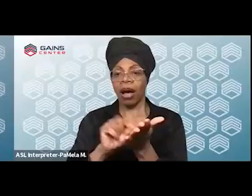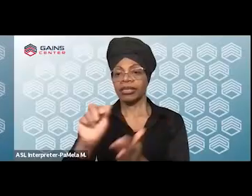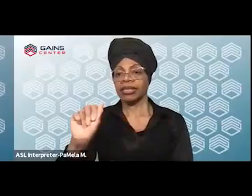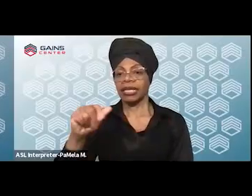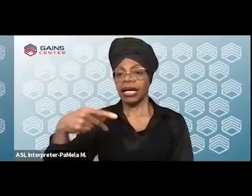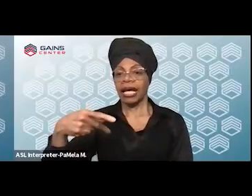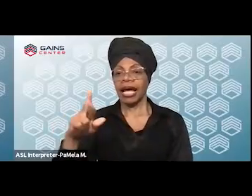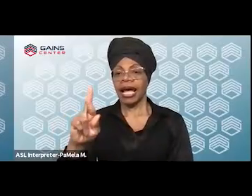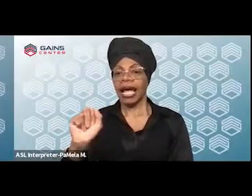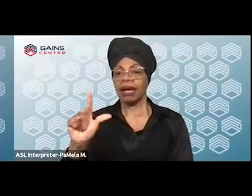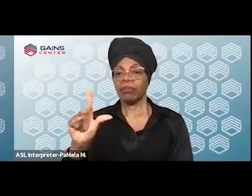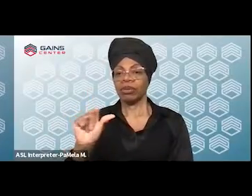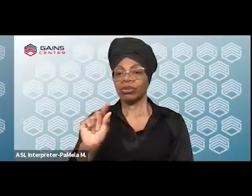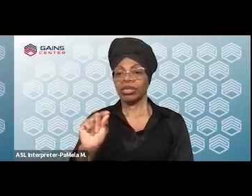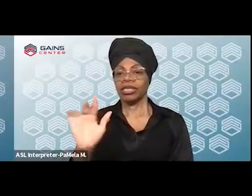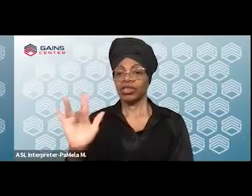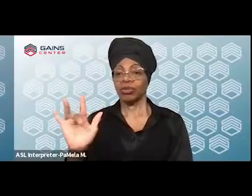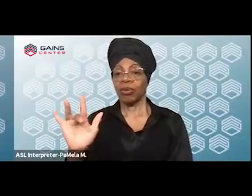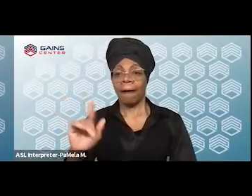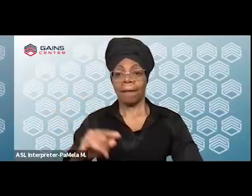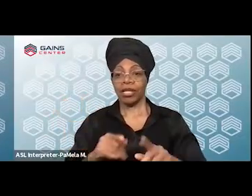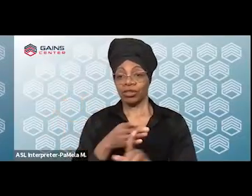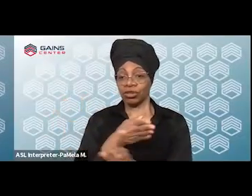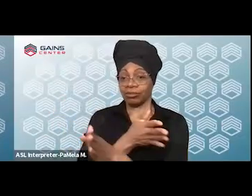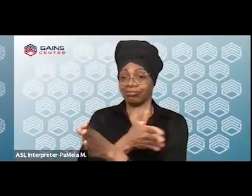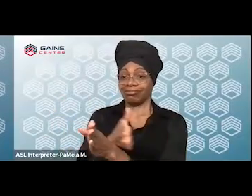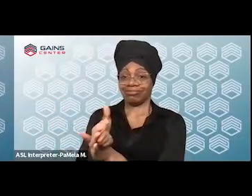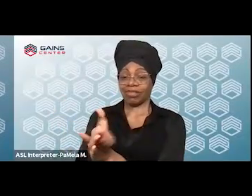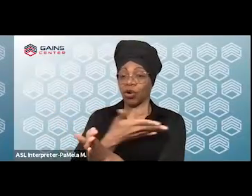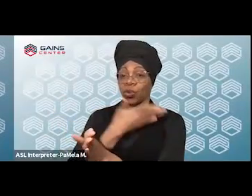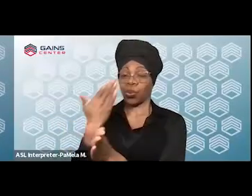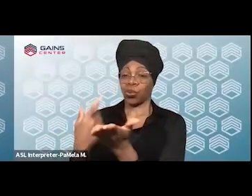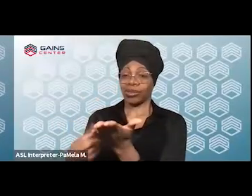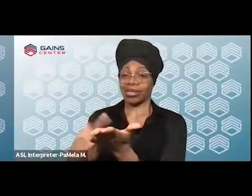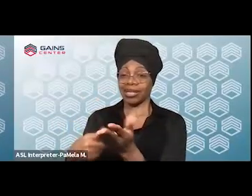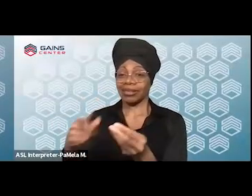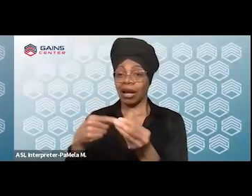Up to that point, there was no mention of drug testing being trauma-informed.